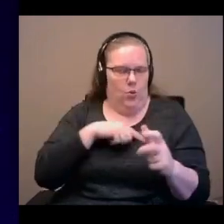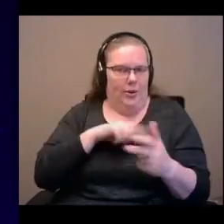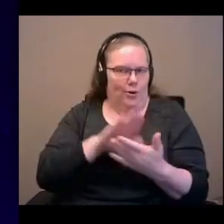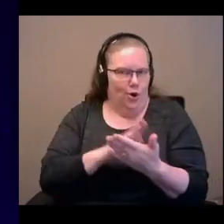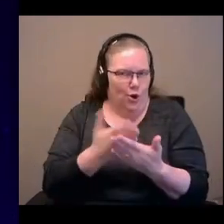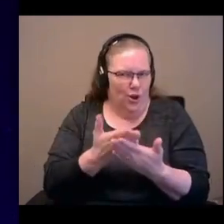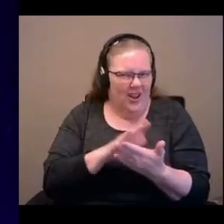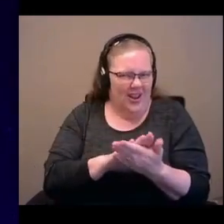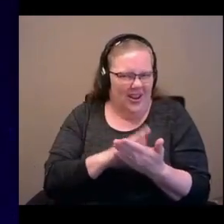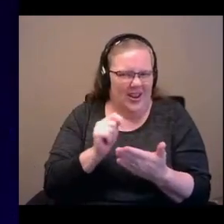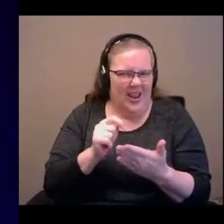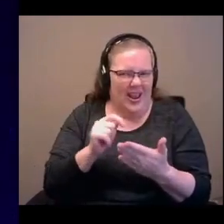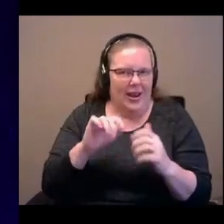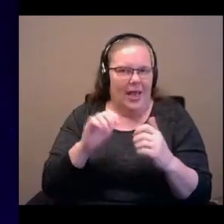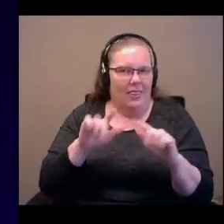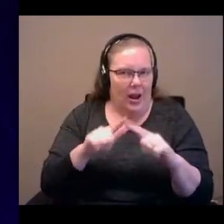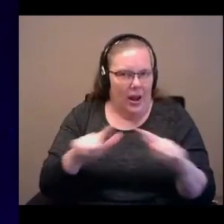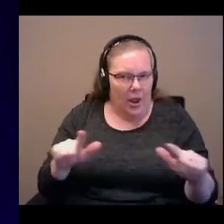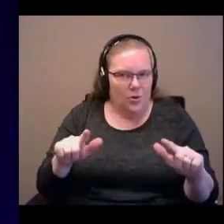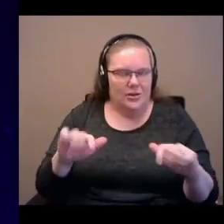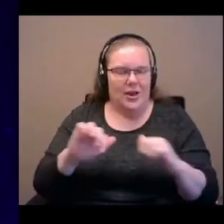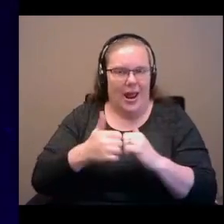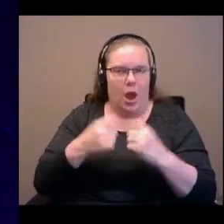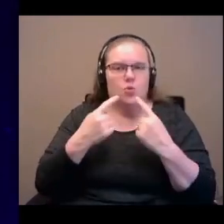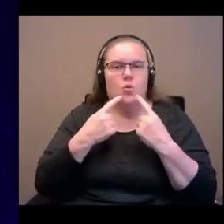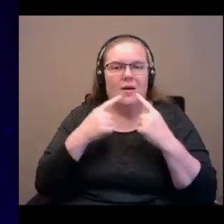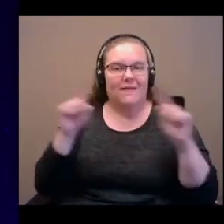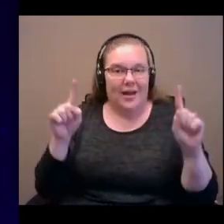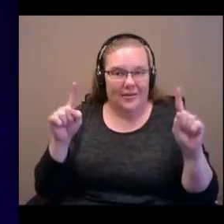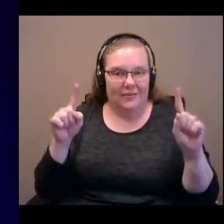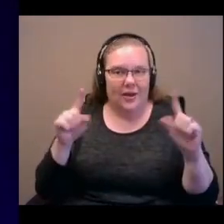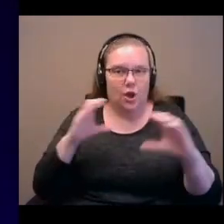use and how we communicate it effectively. And so I certainly agree, not all situations